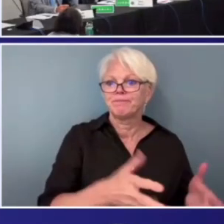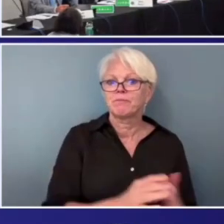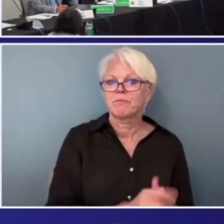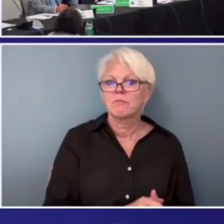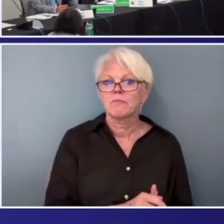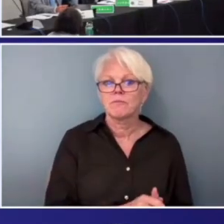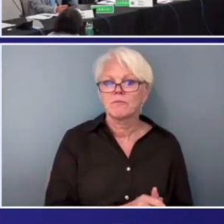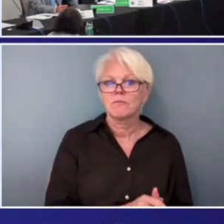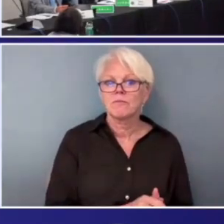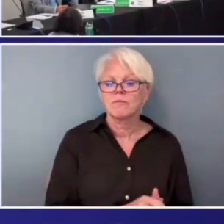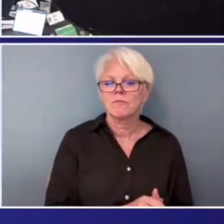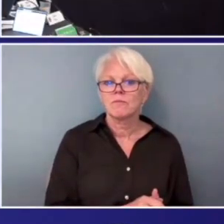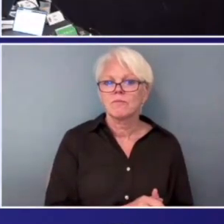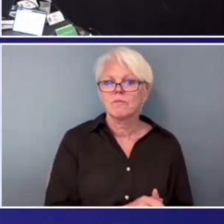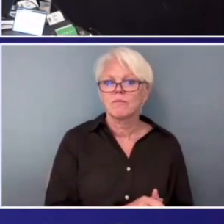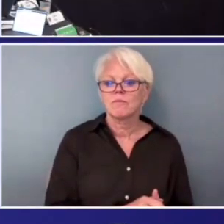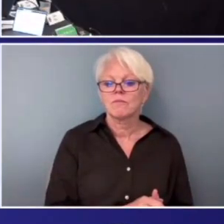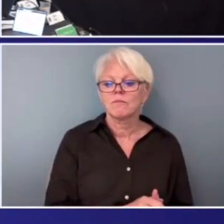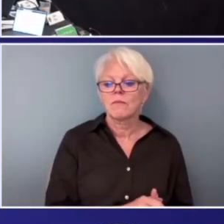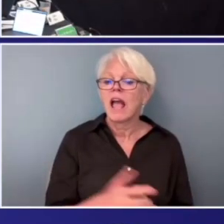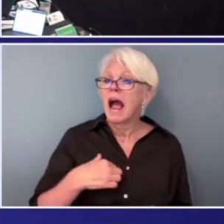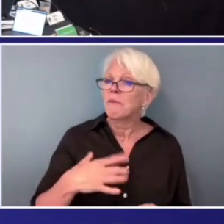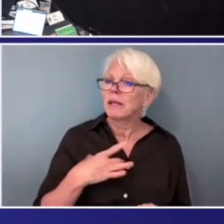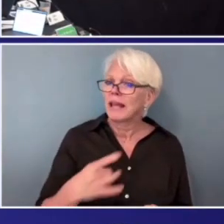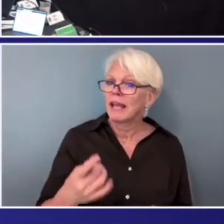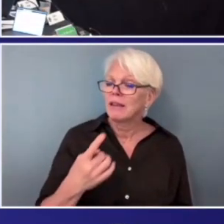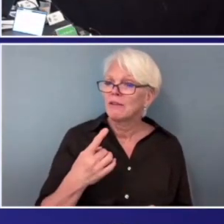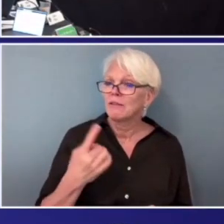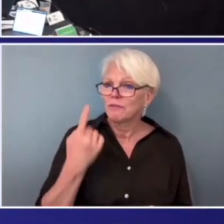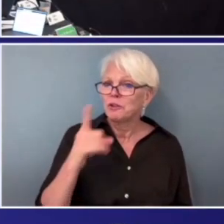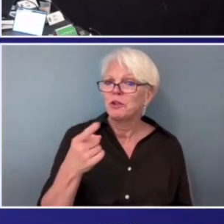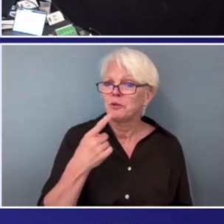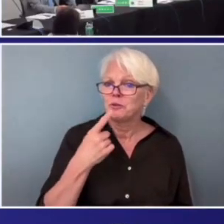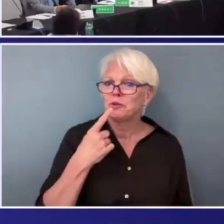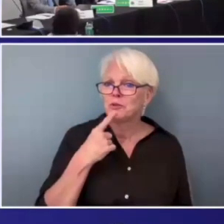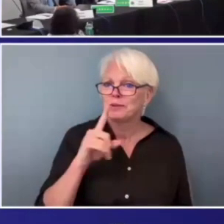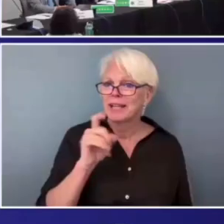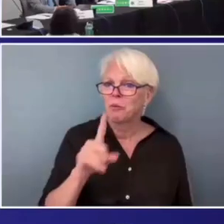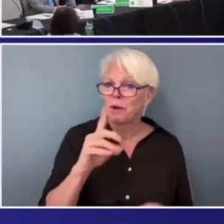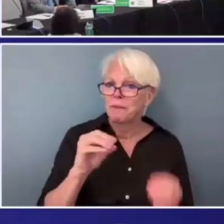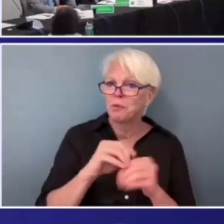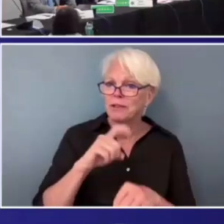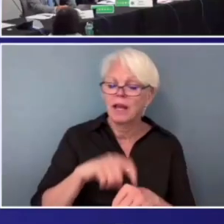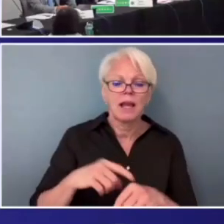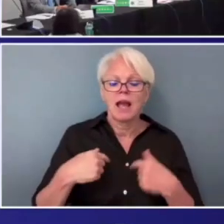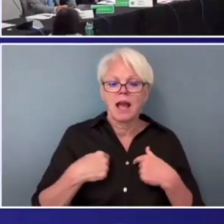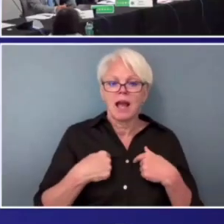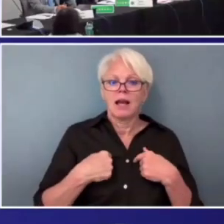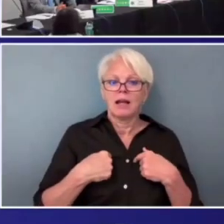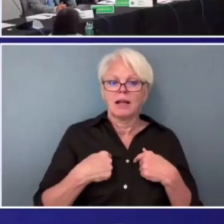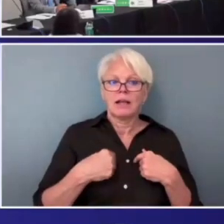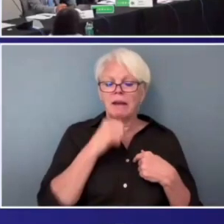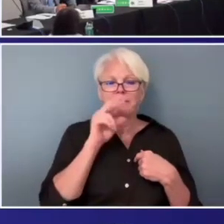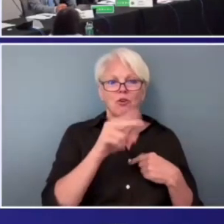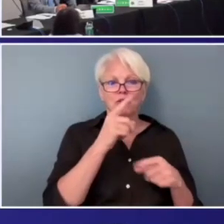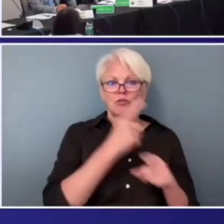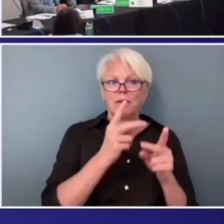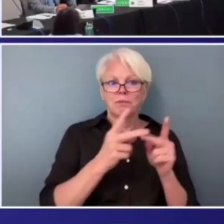I need you to -- I would like for you to ask that one more time because my -- I am not on the right spot. So you just -- I would like for you to ask